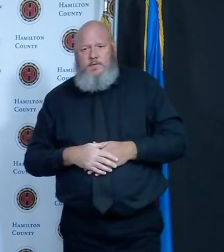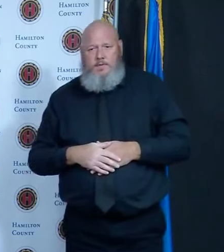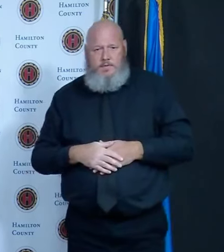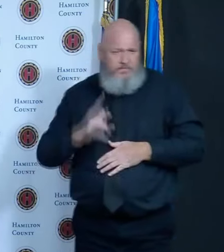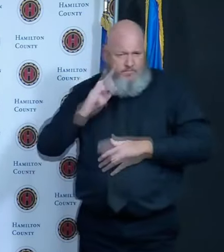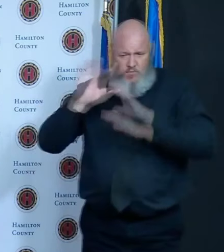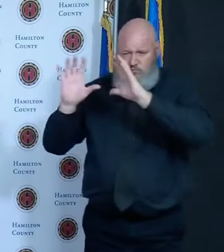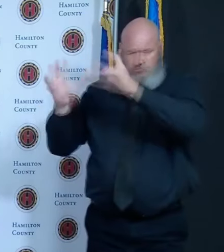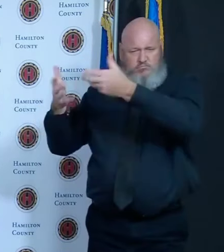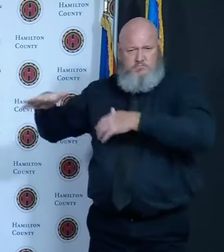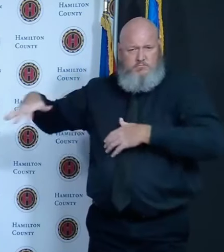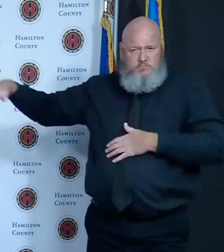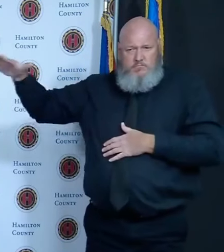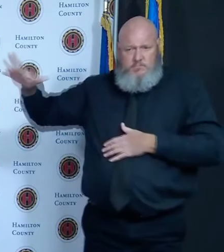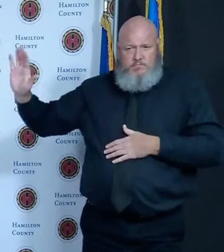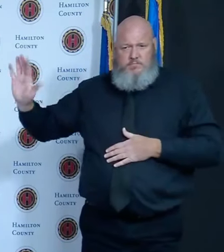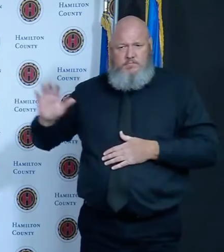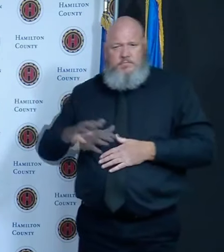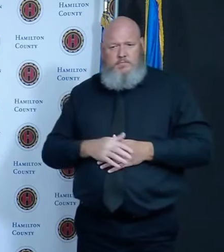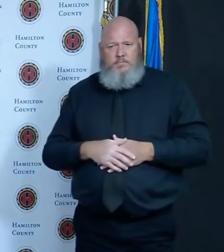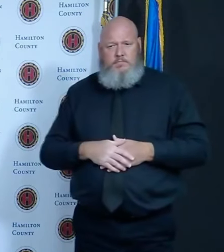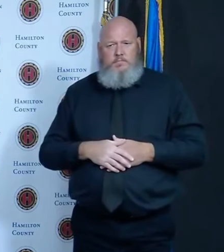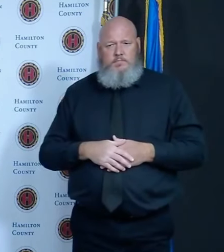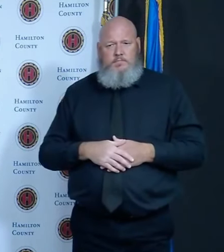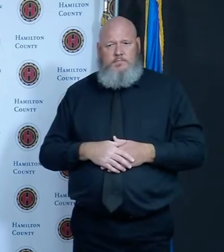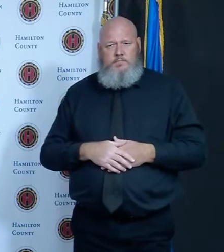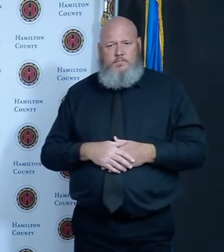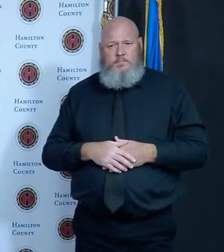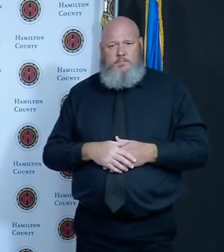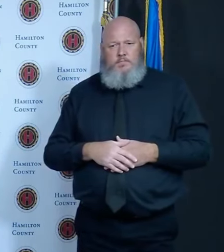individuals they are distributing the supplies to hospitals to first